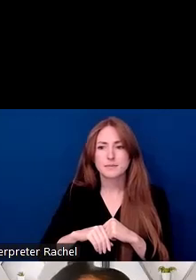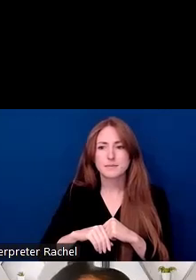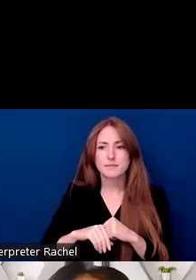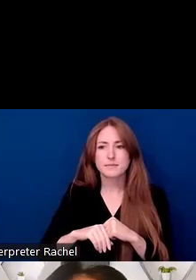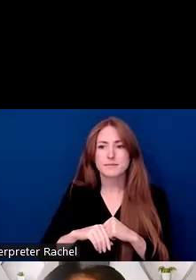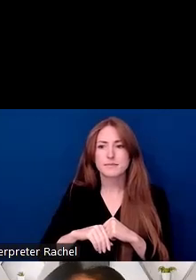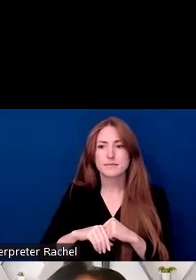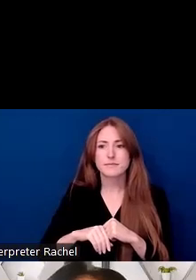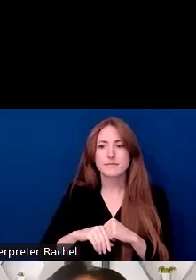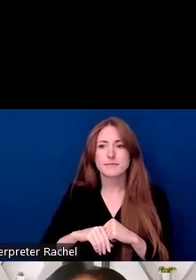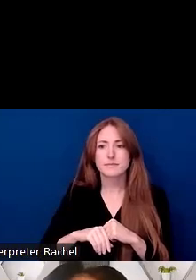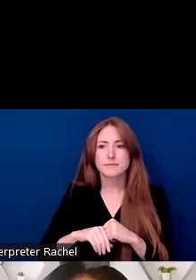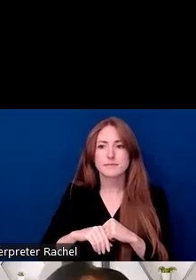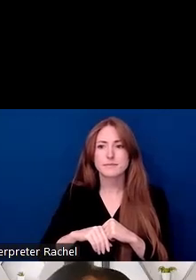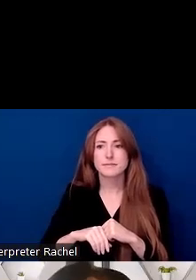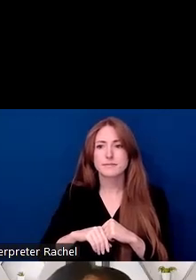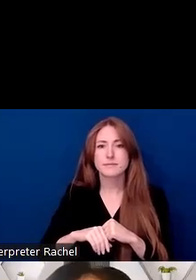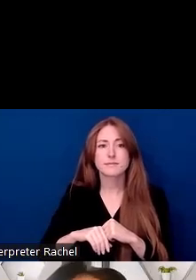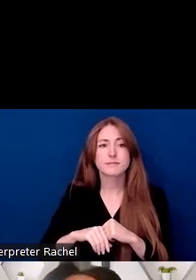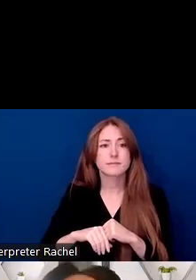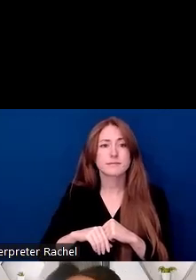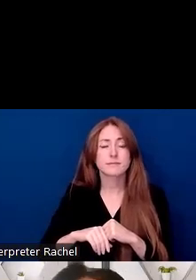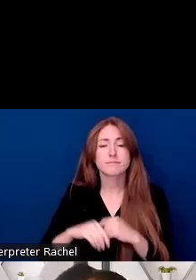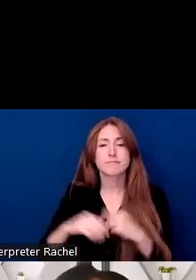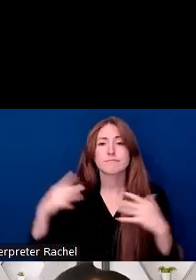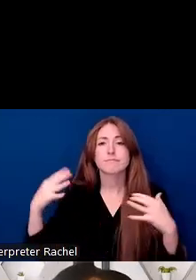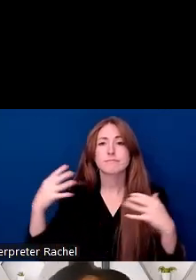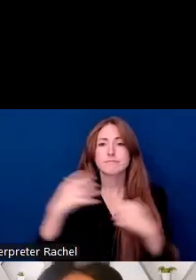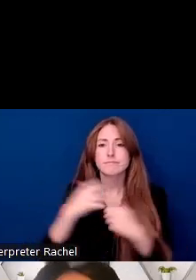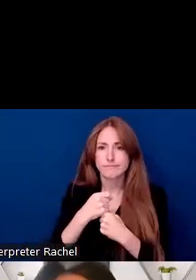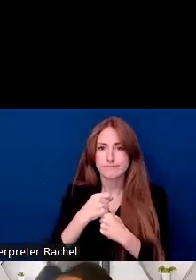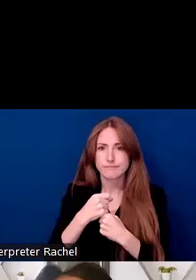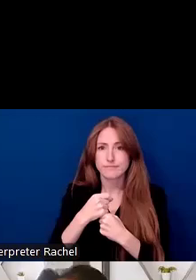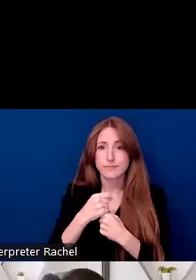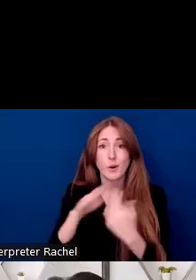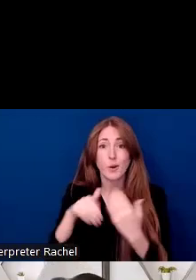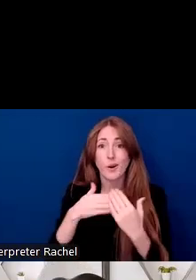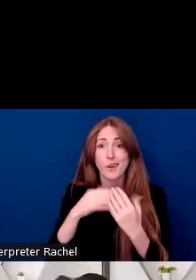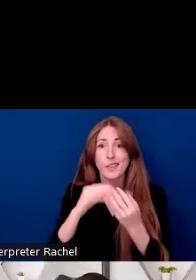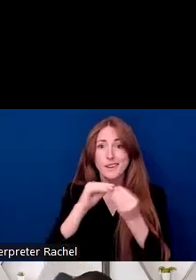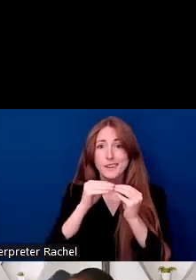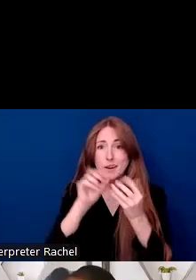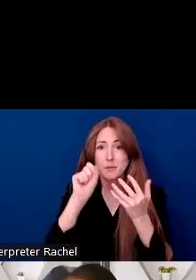So, as a conclusion for all of these numbers, we can say that this review